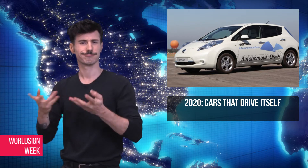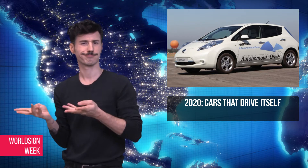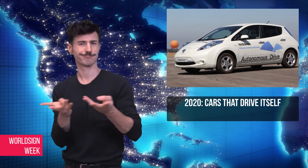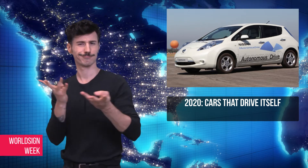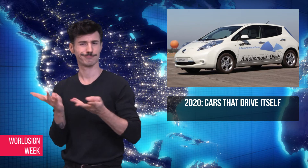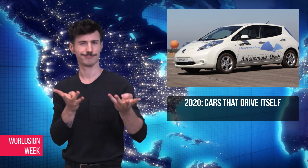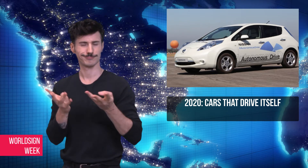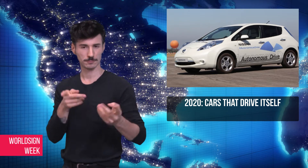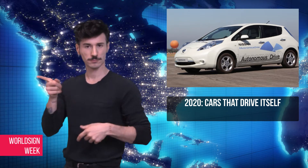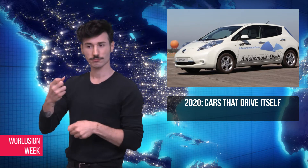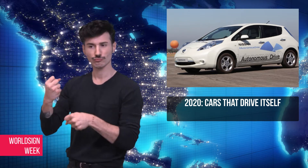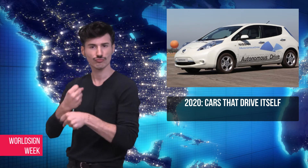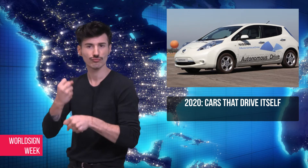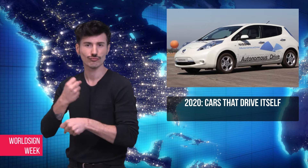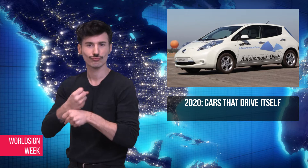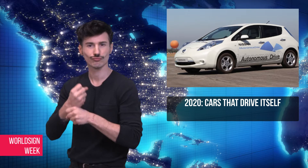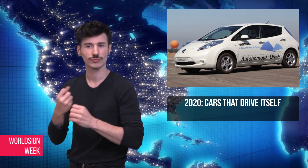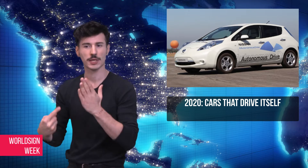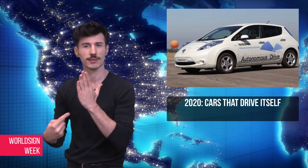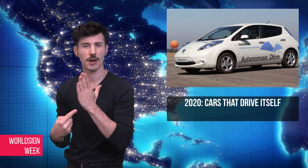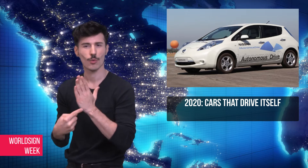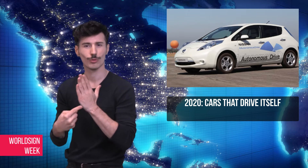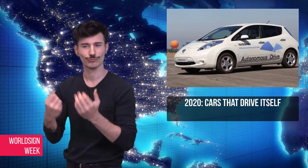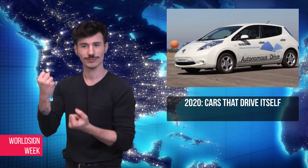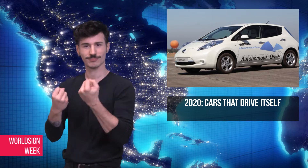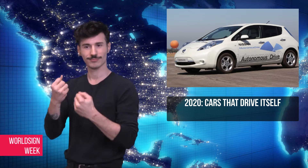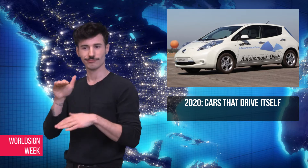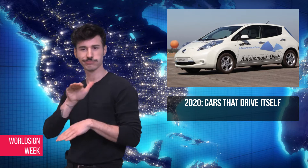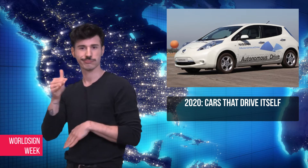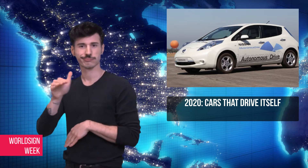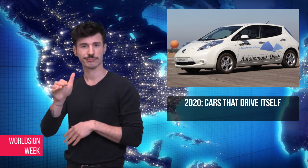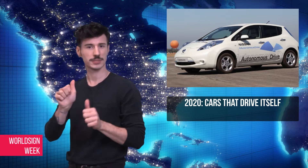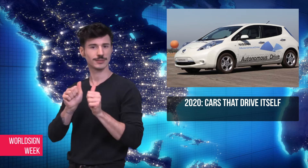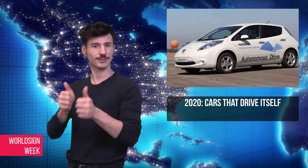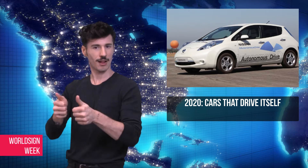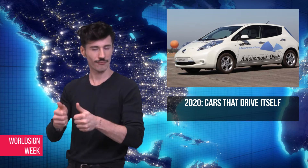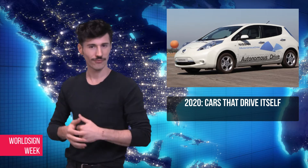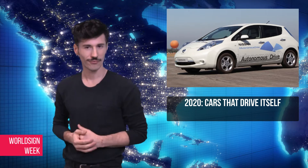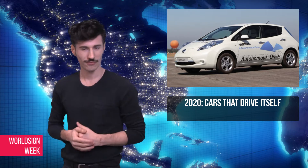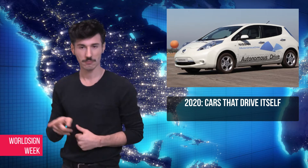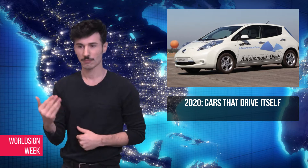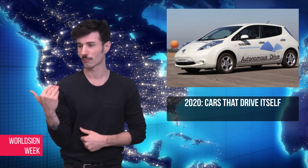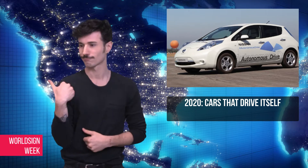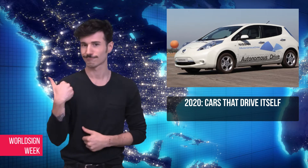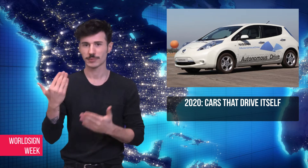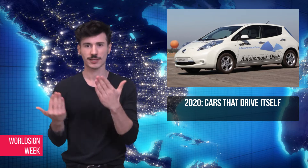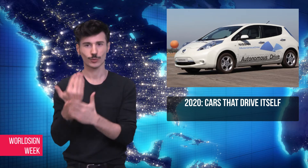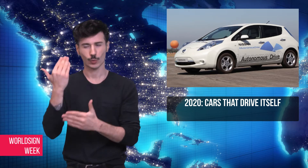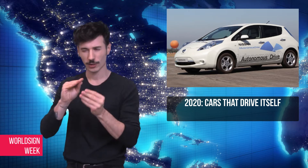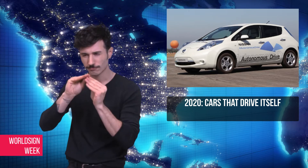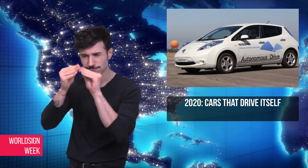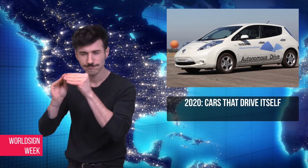automobile manufacturer is building cars that can drive on its own.